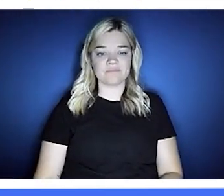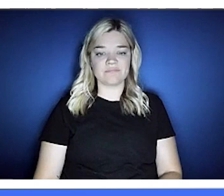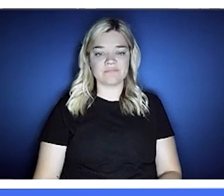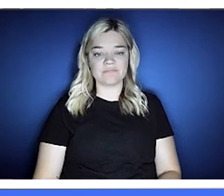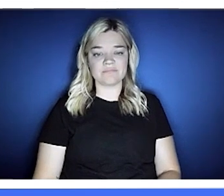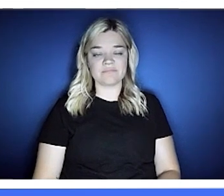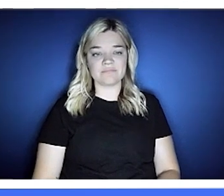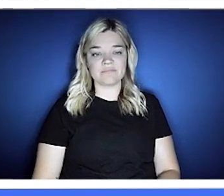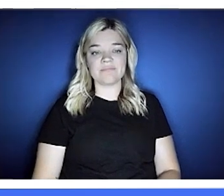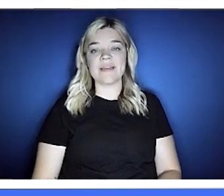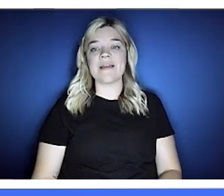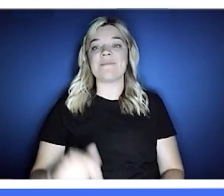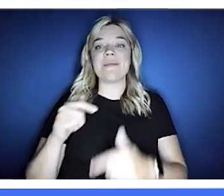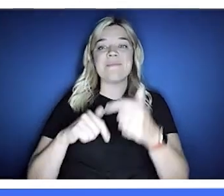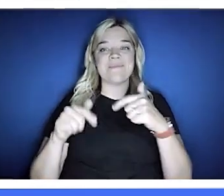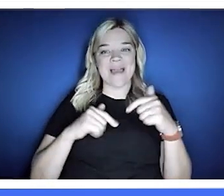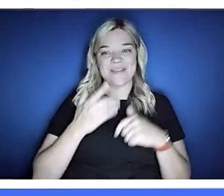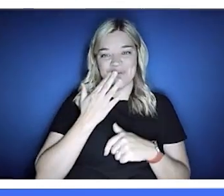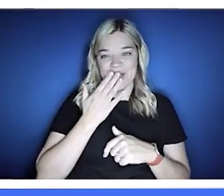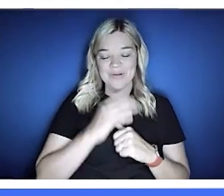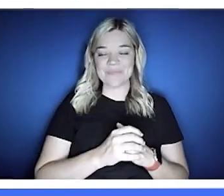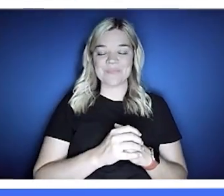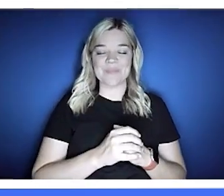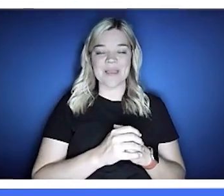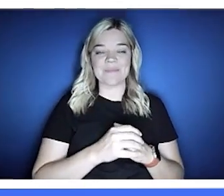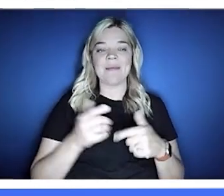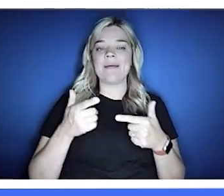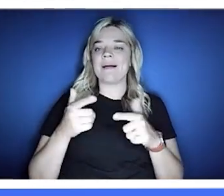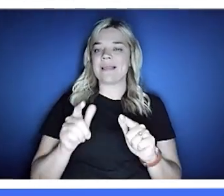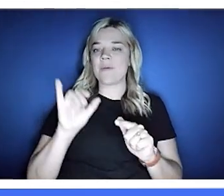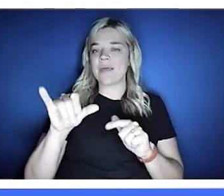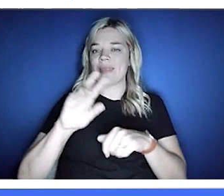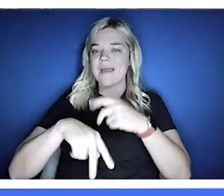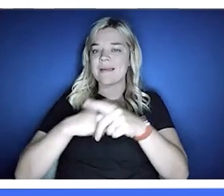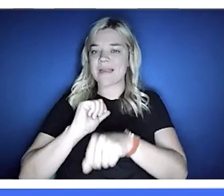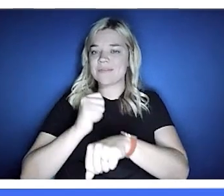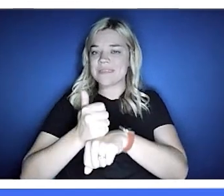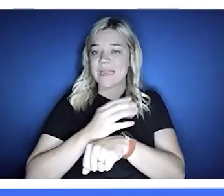But back on color, sorry. Allowing those kind of settings and then also just providing simple backgrounds.